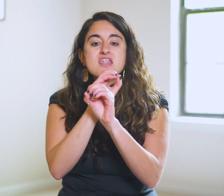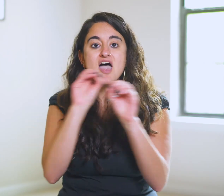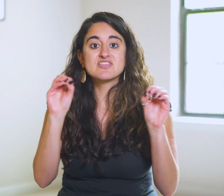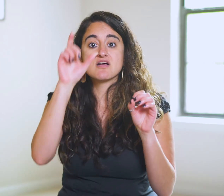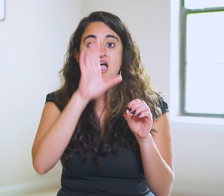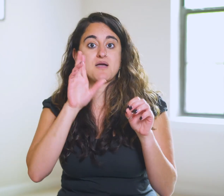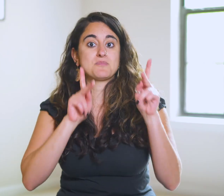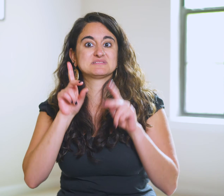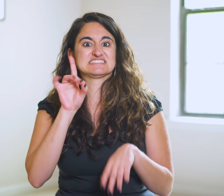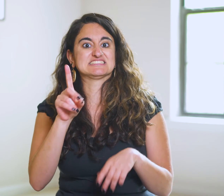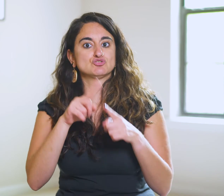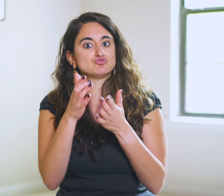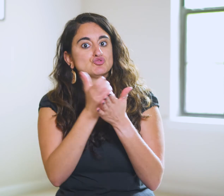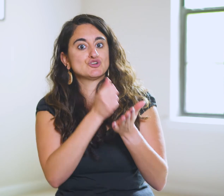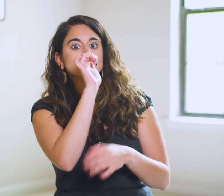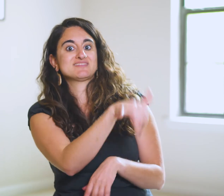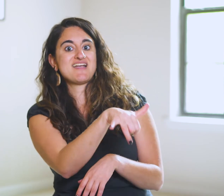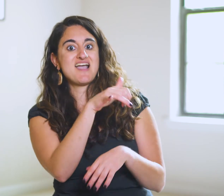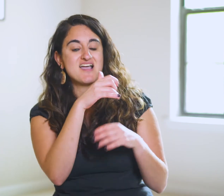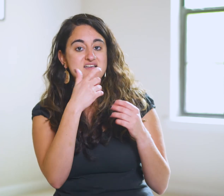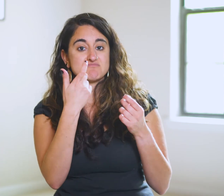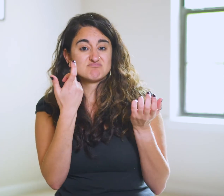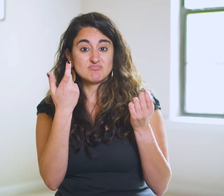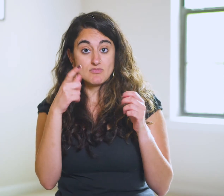Nothing God’s people have done has earned them anything